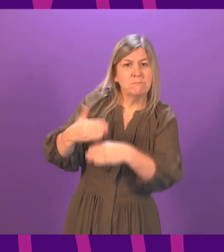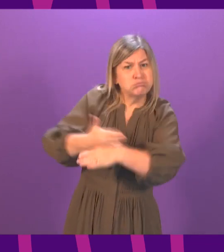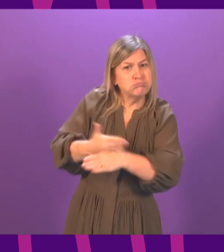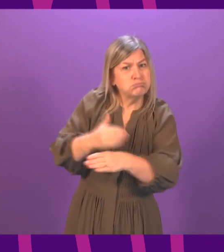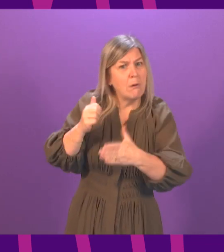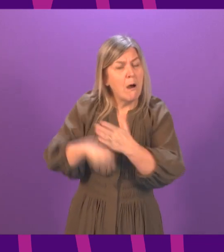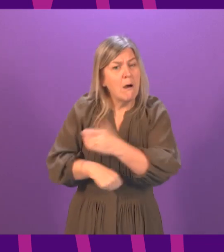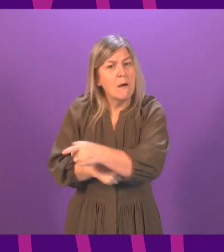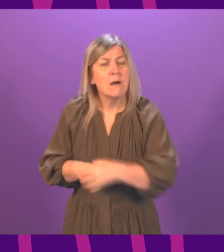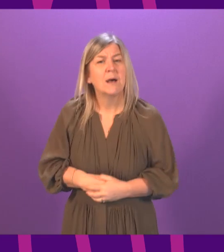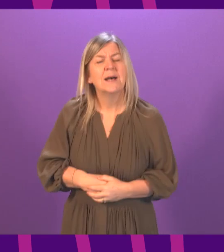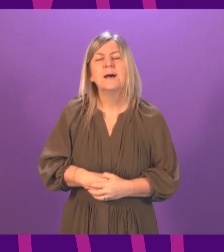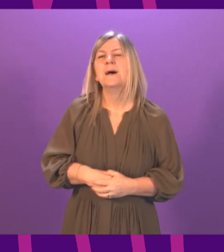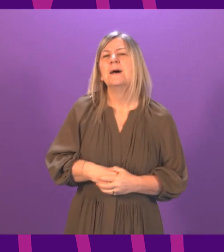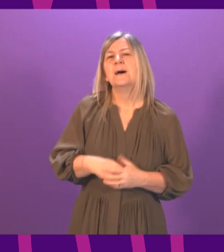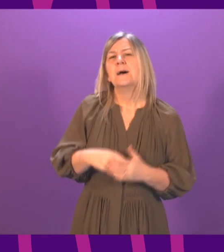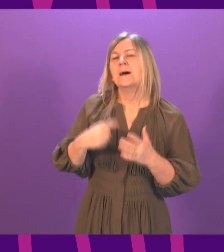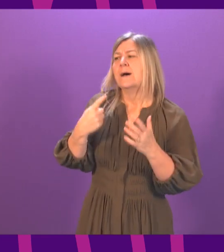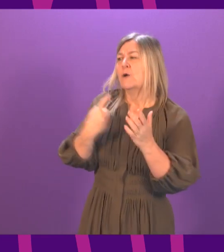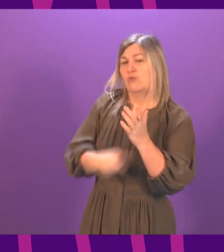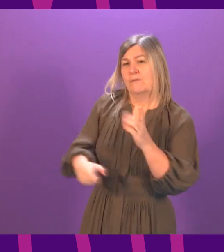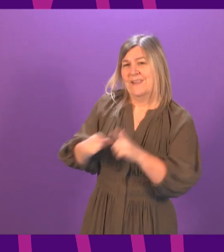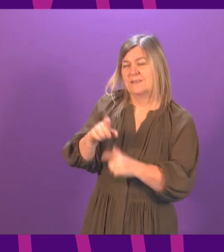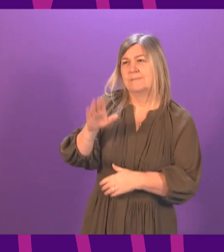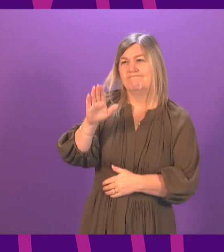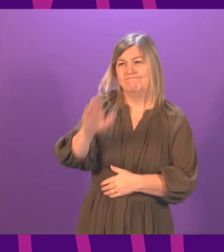The problem for the First Minister is that those examples are not isolated incidents.